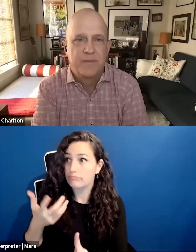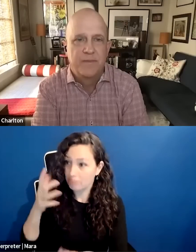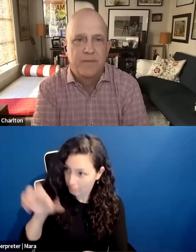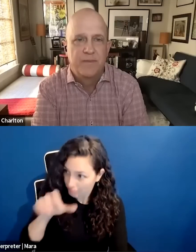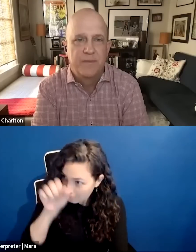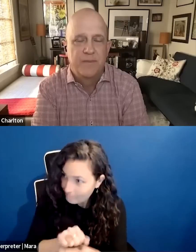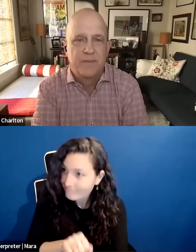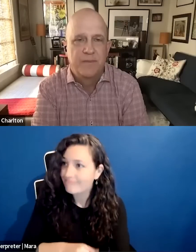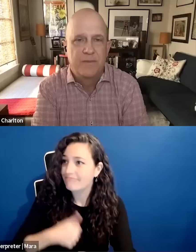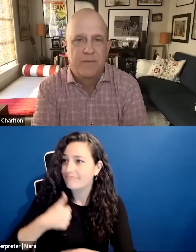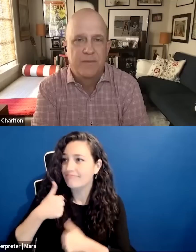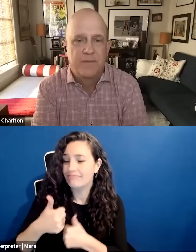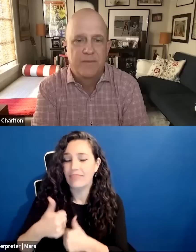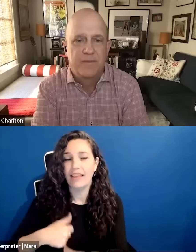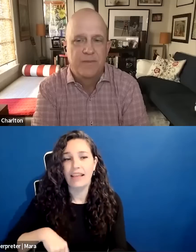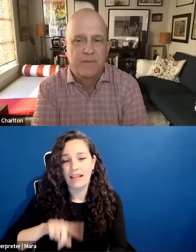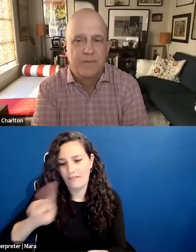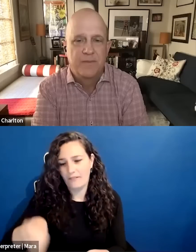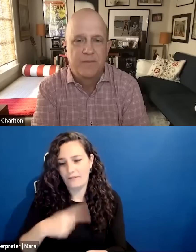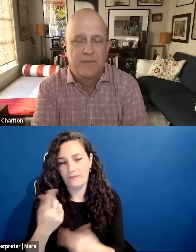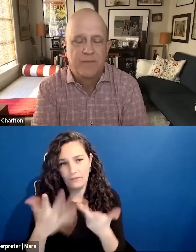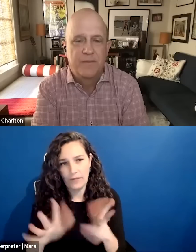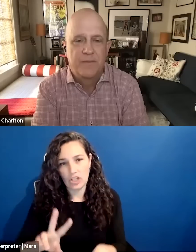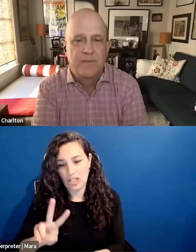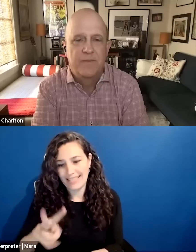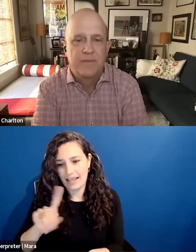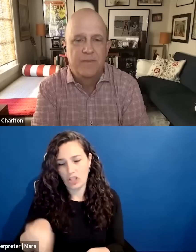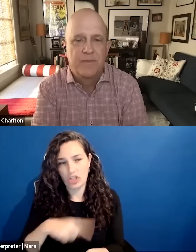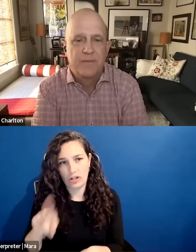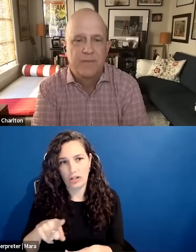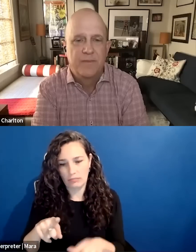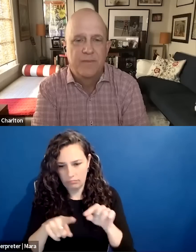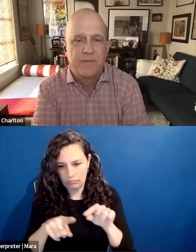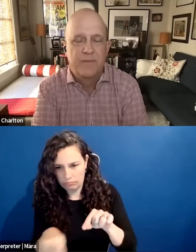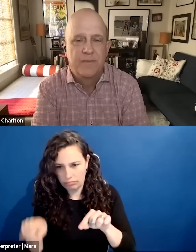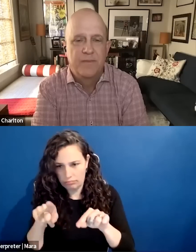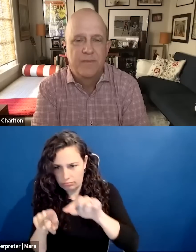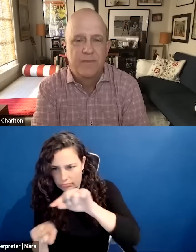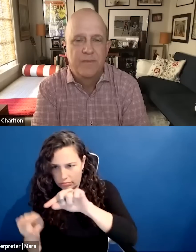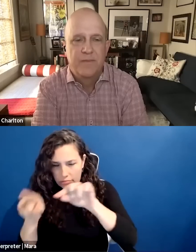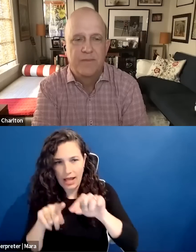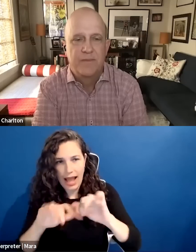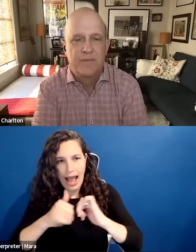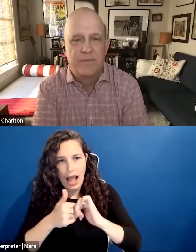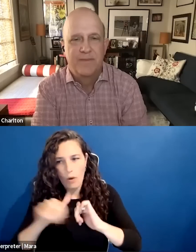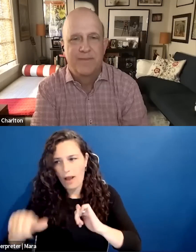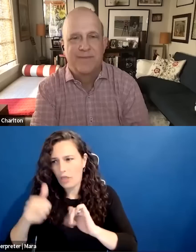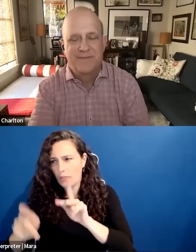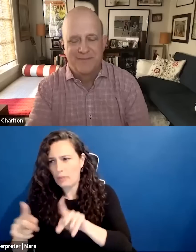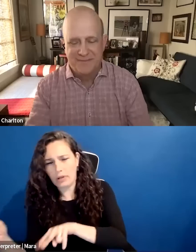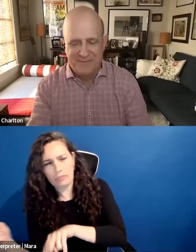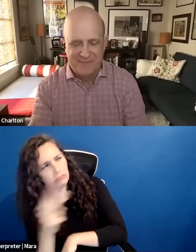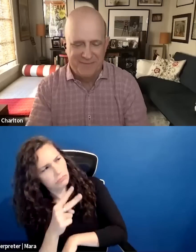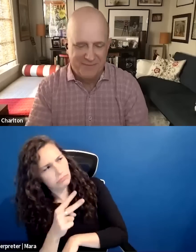Circle two is how strangers see you. So based on your appearance, your voice, what do people naturally associate you with,